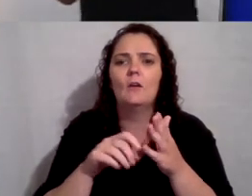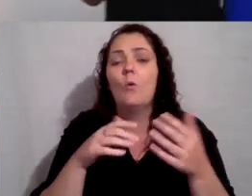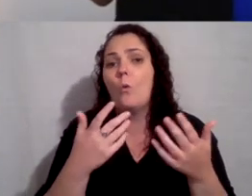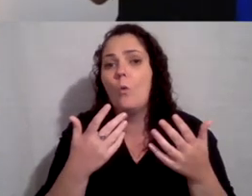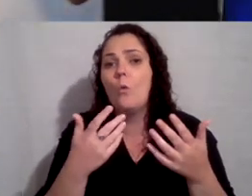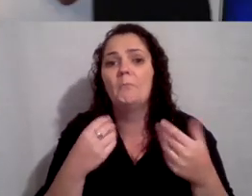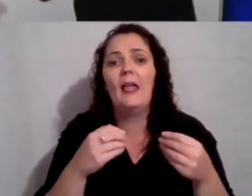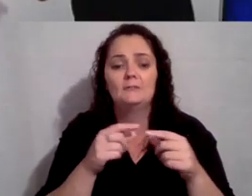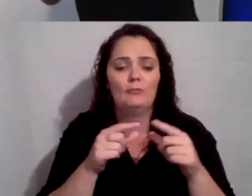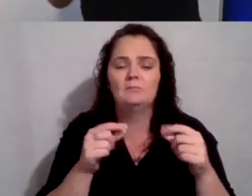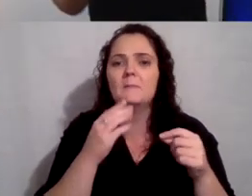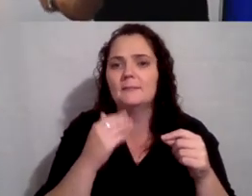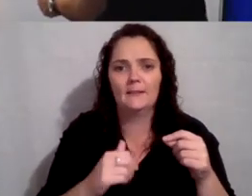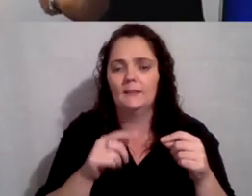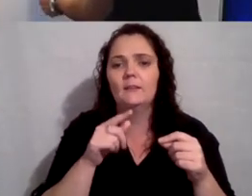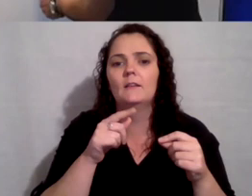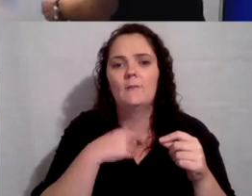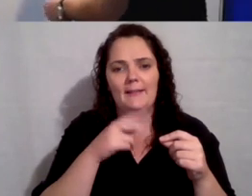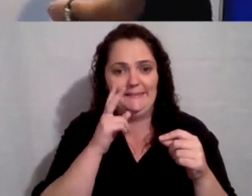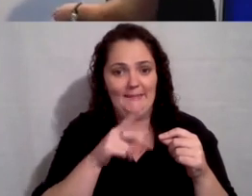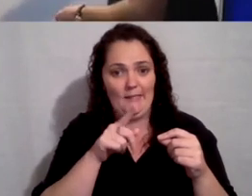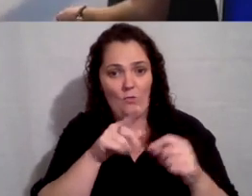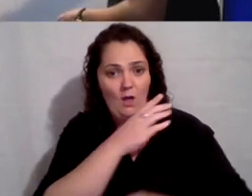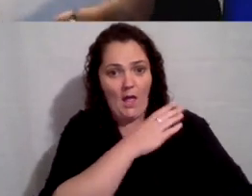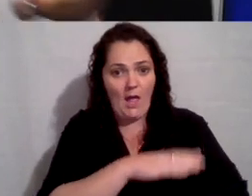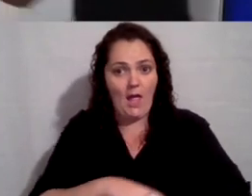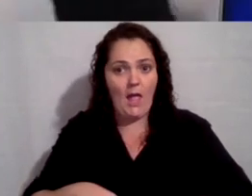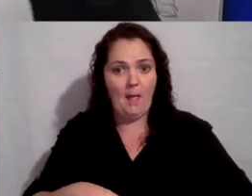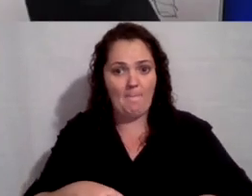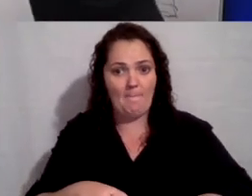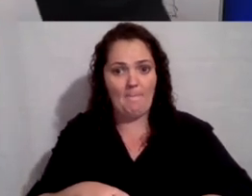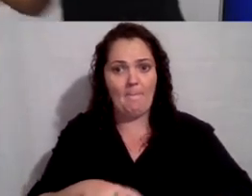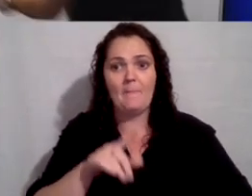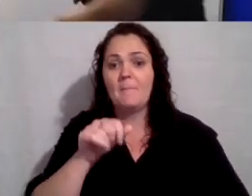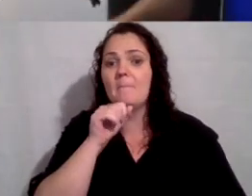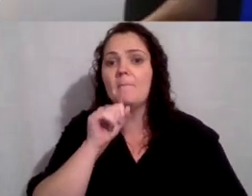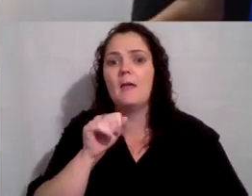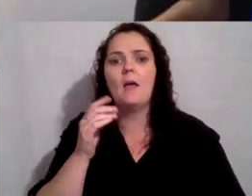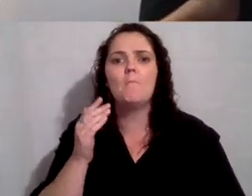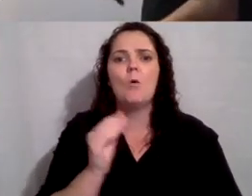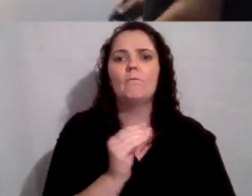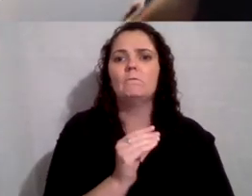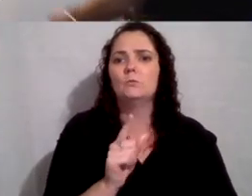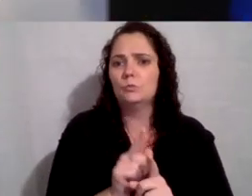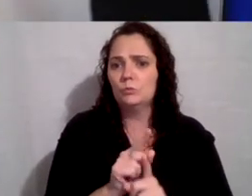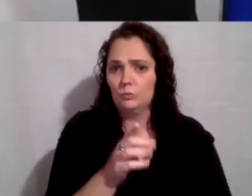with my kneaded eraser because I see the movement of Rachel's arm there and you saw the movement of Atticus's arm too